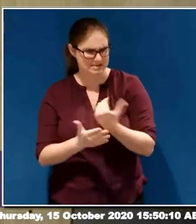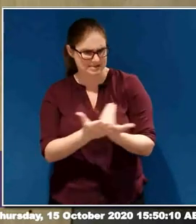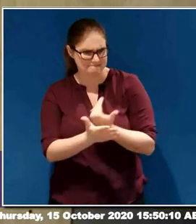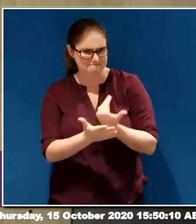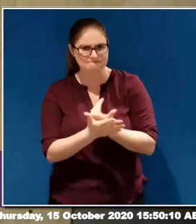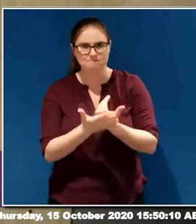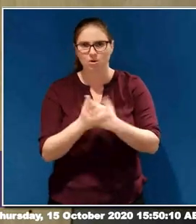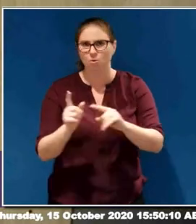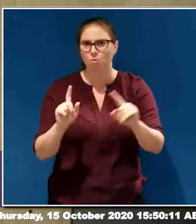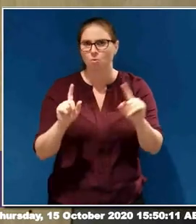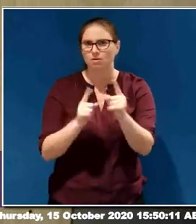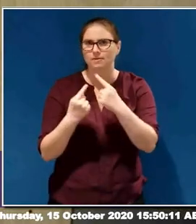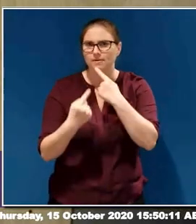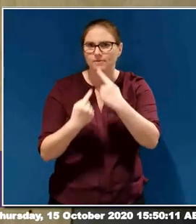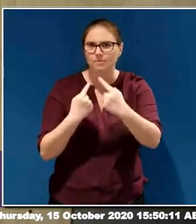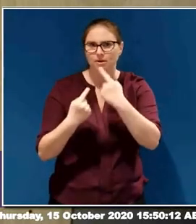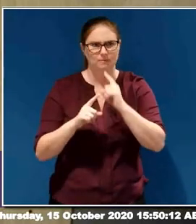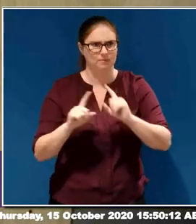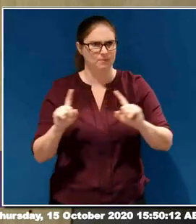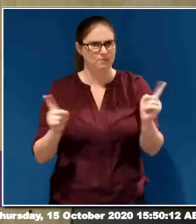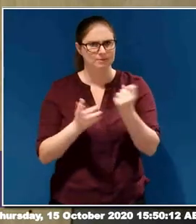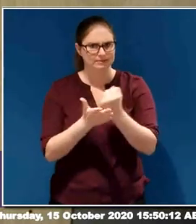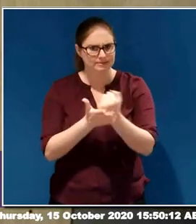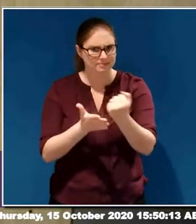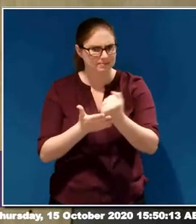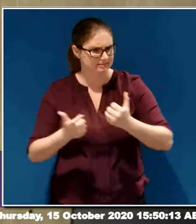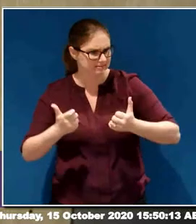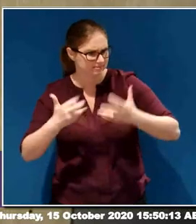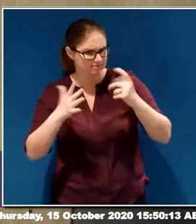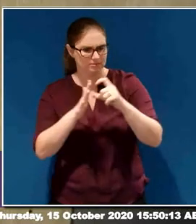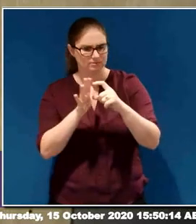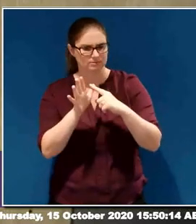Well, it's not about which, you know, what they're required to